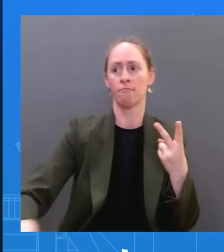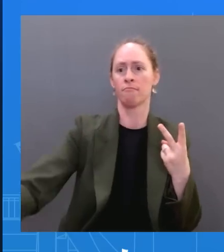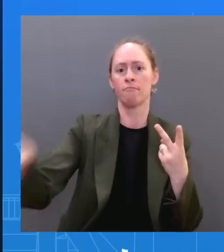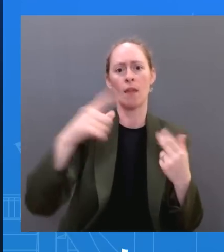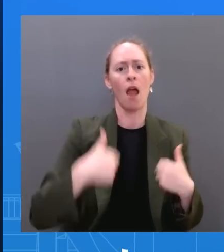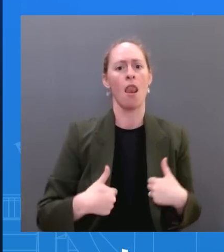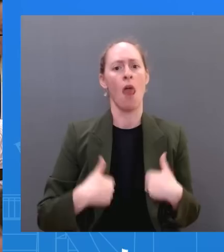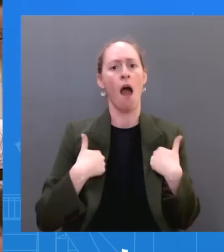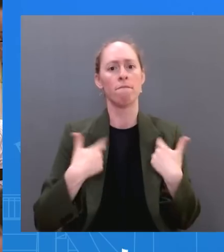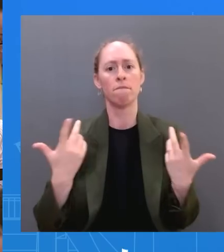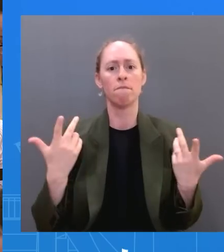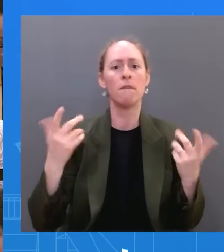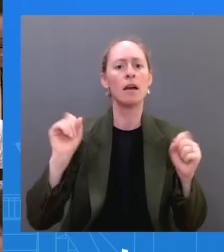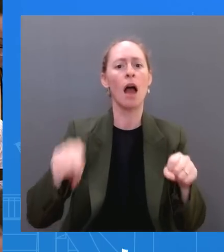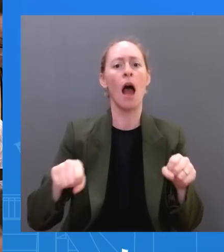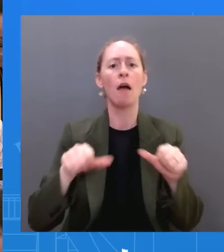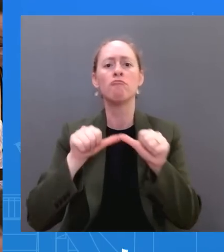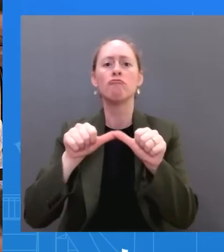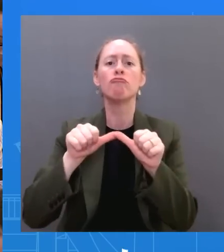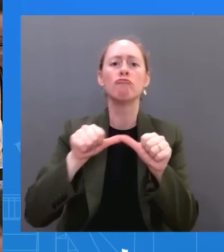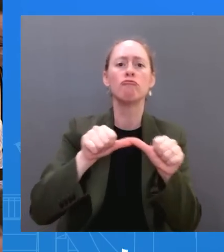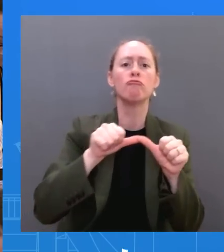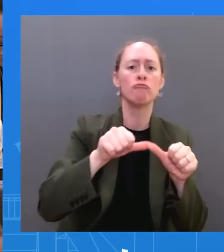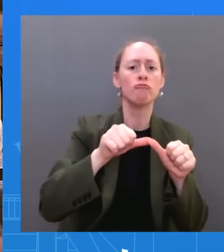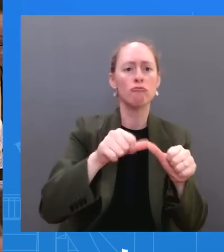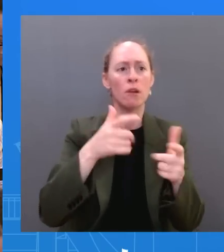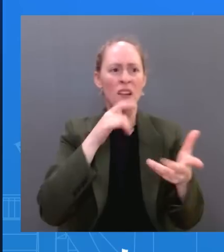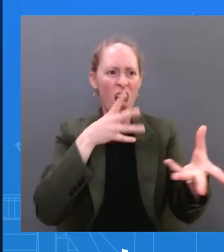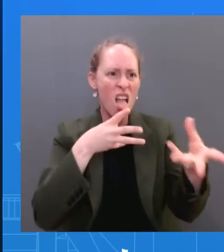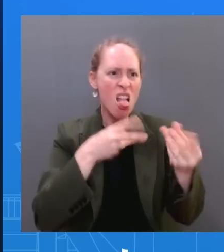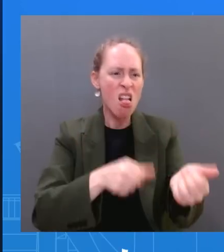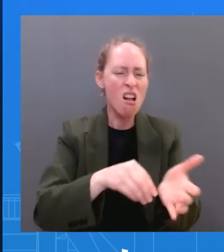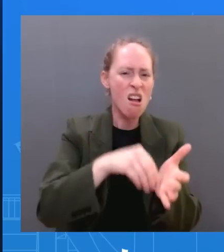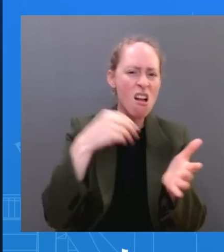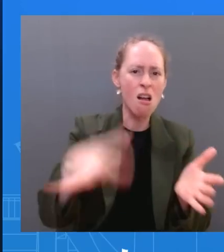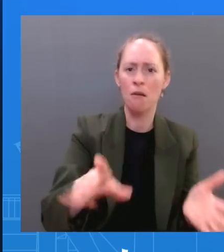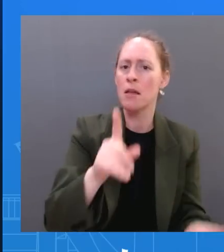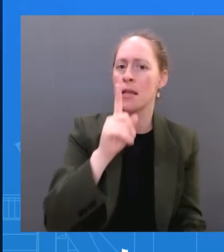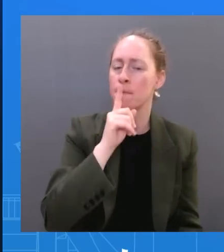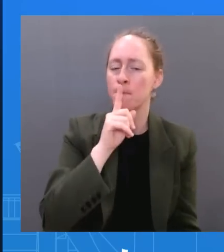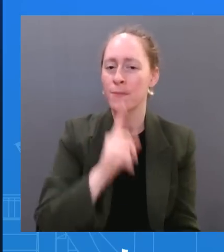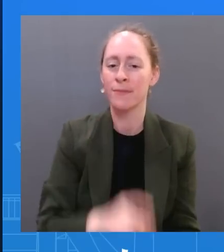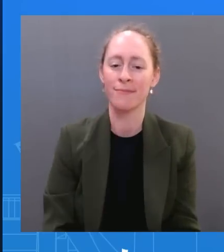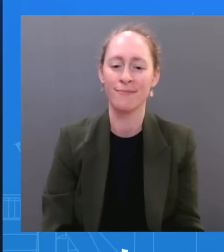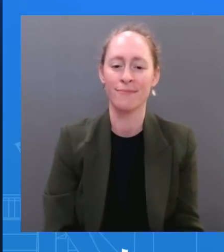or other countries who are buying the oil, Jake? The Press: -- I wanted to follow up quickly. Moment ago, you said that the United States